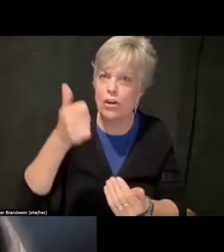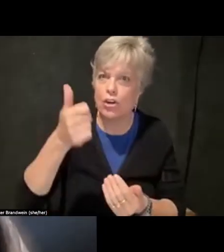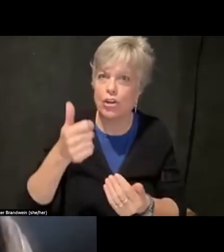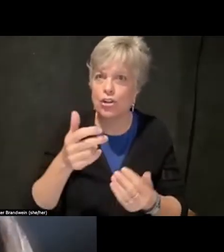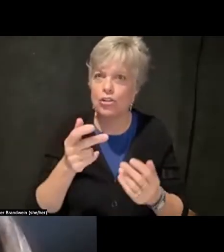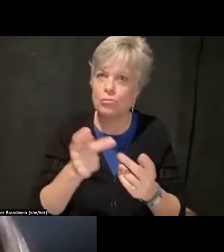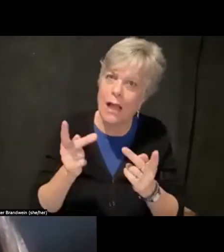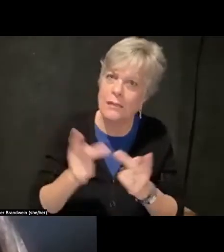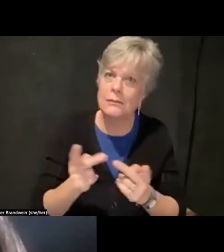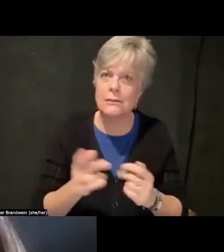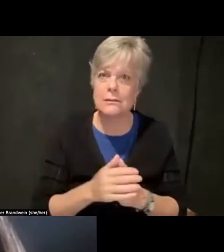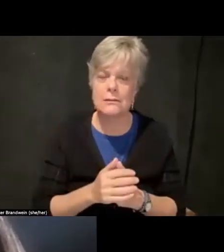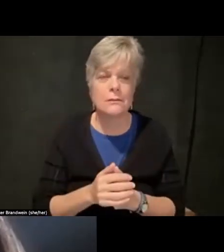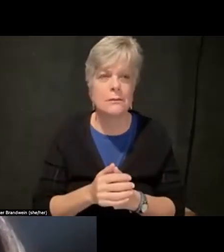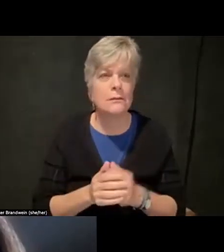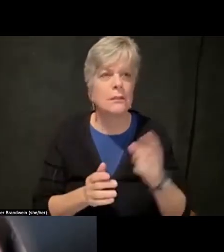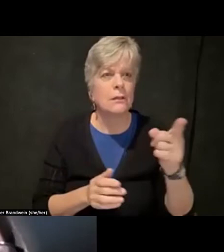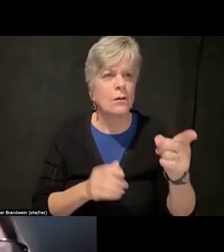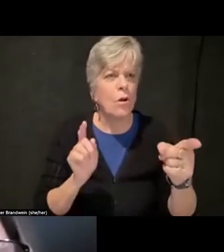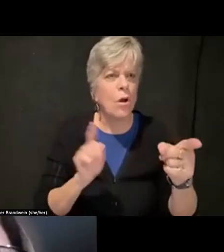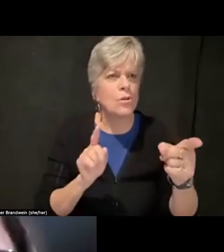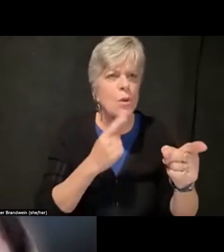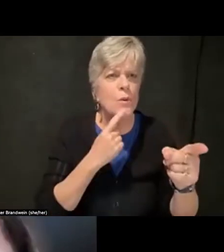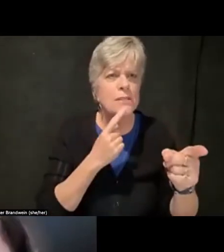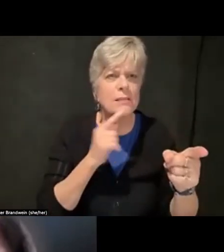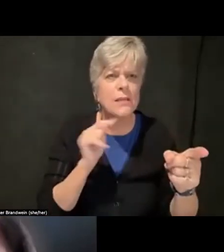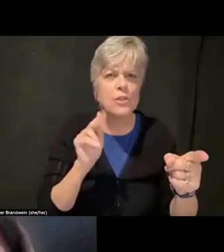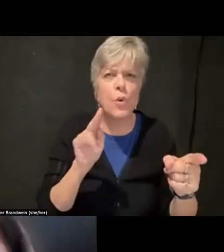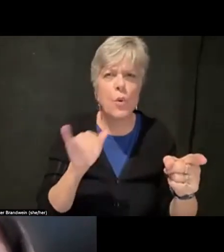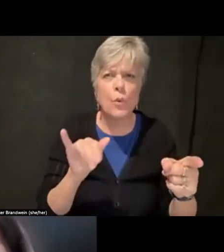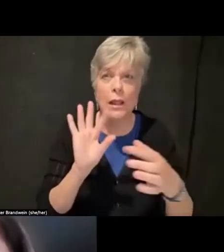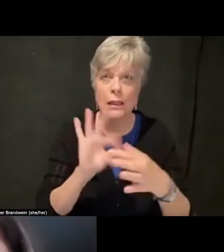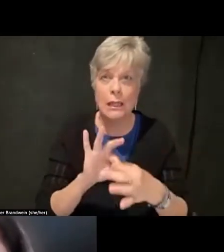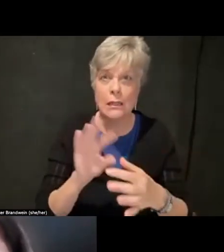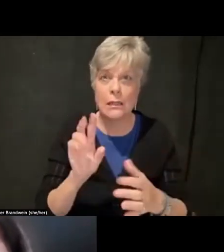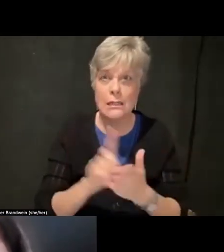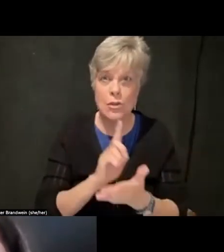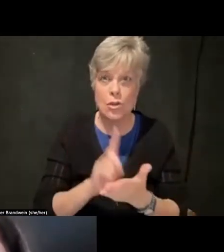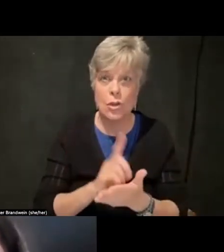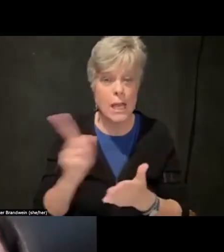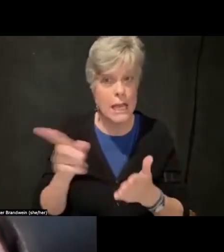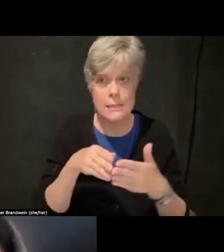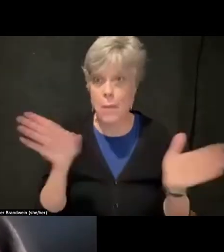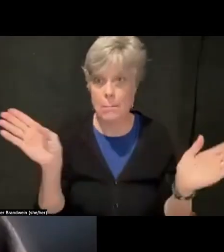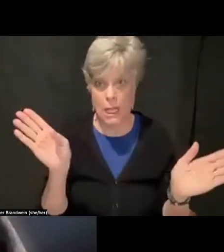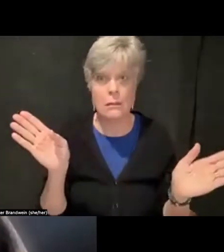And it just says, could Toni also link her dissertation? My dissertation is public. You should have no problem.